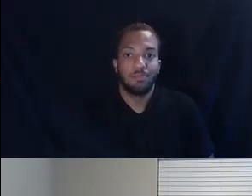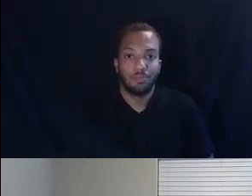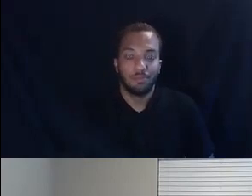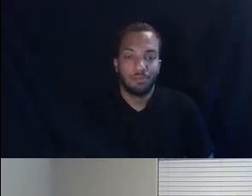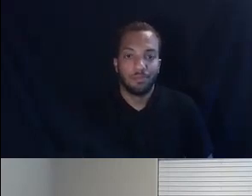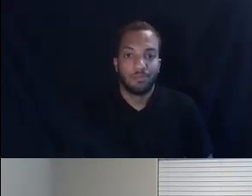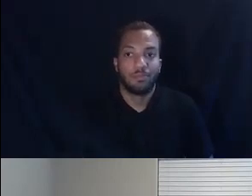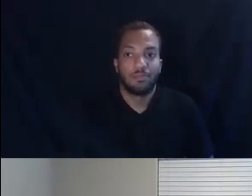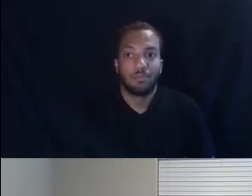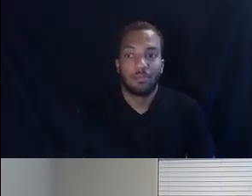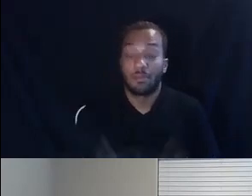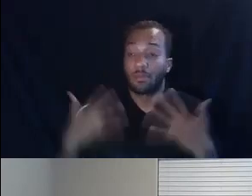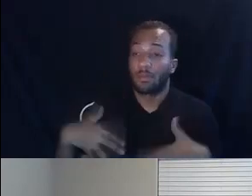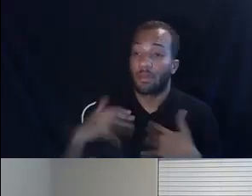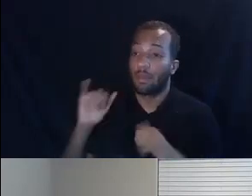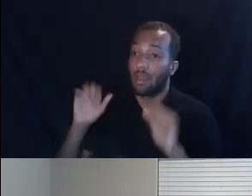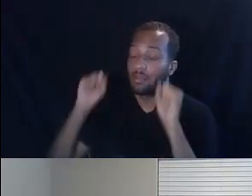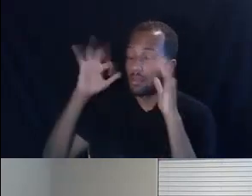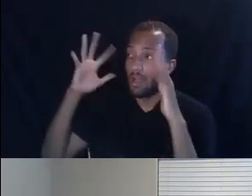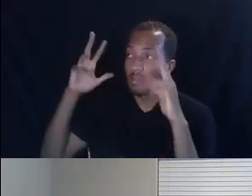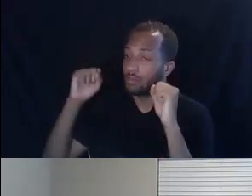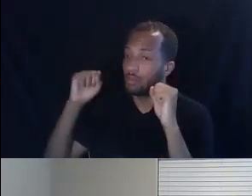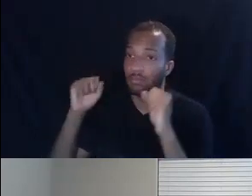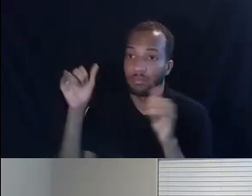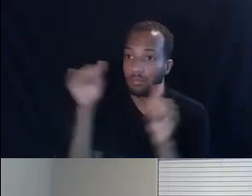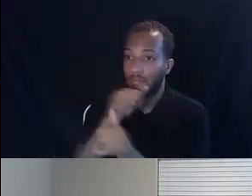That is super awesome work that's happening over at Legacy.